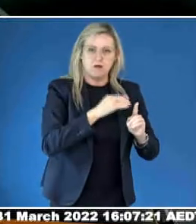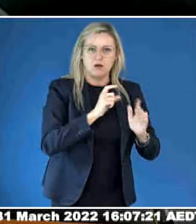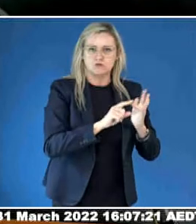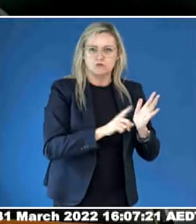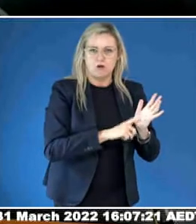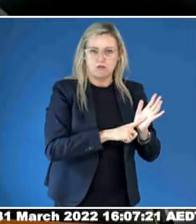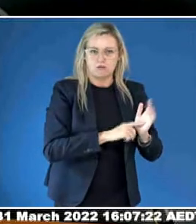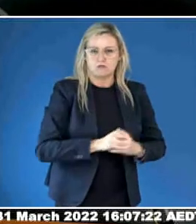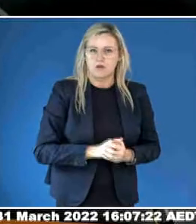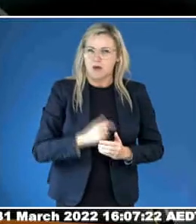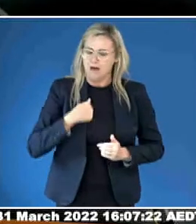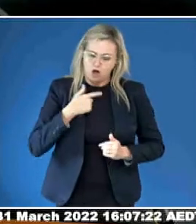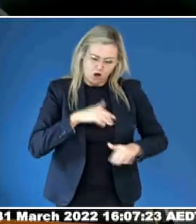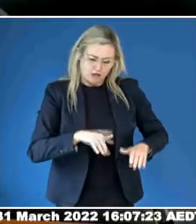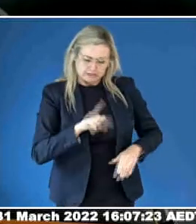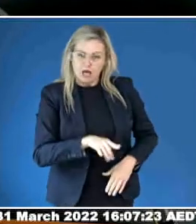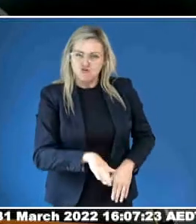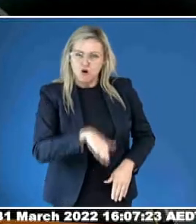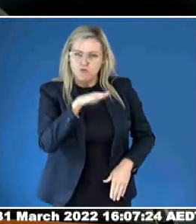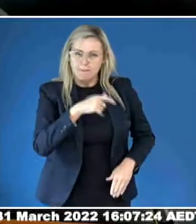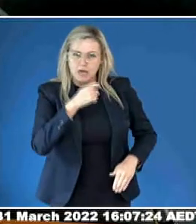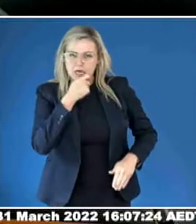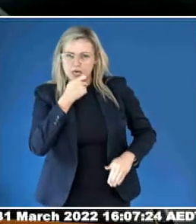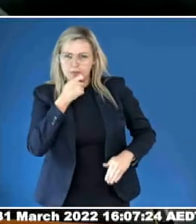child. I met none of my mum's expectations of what a daughter should be.